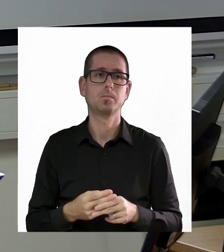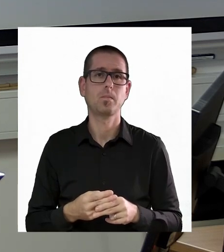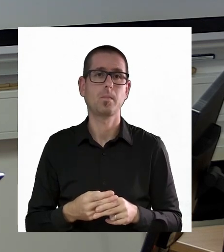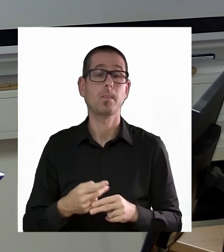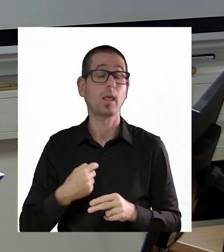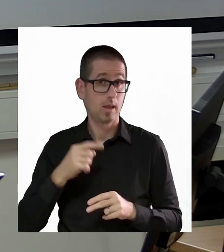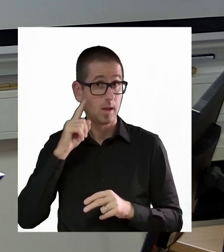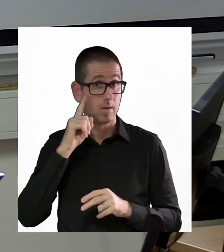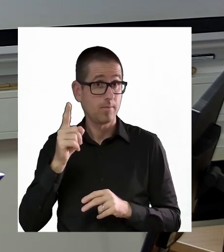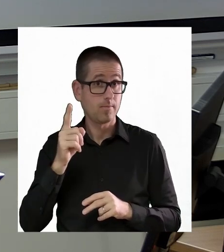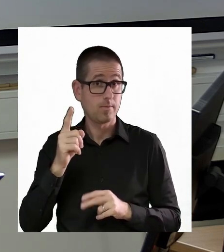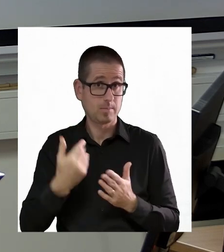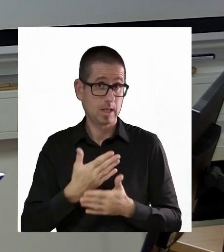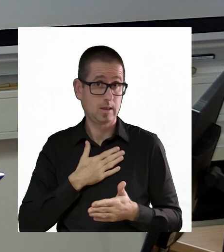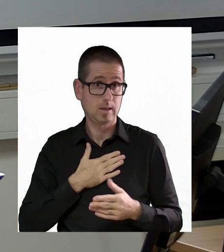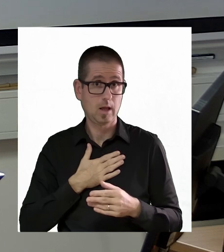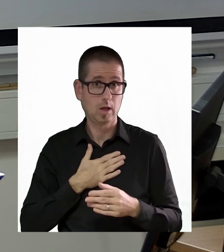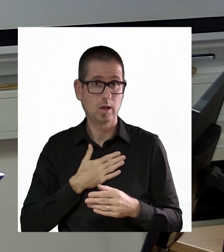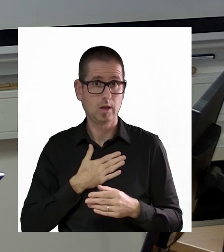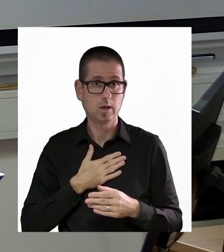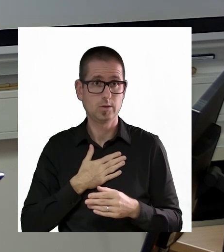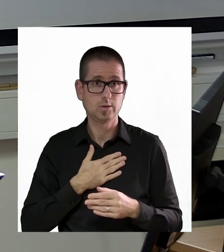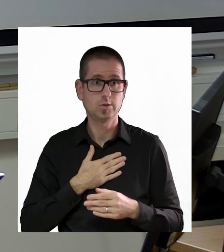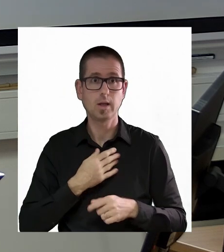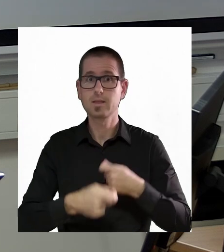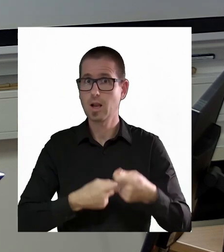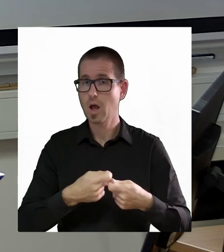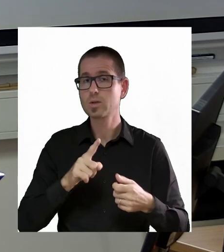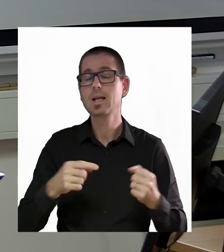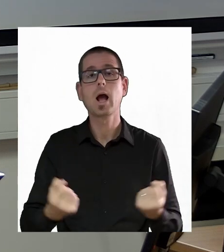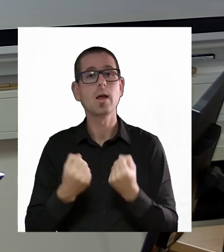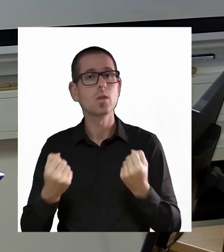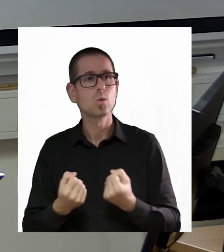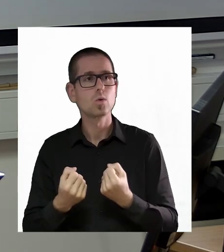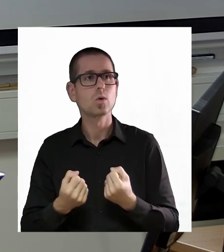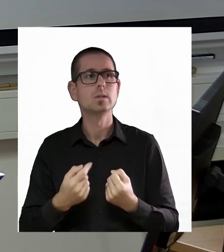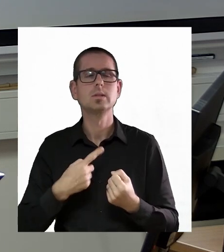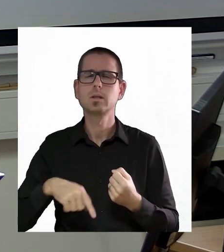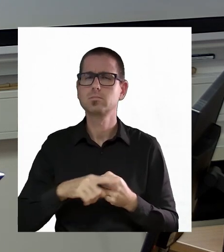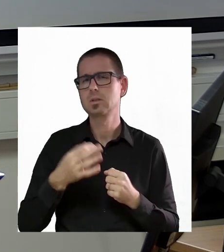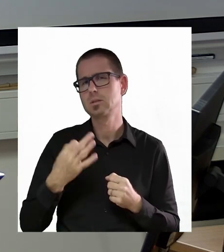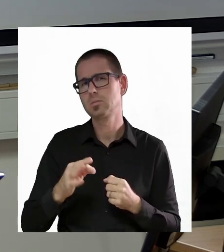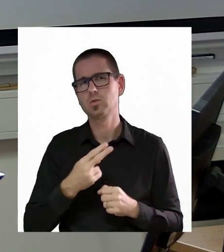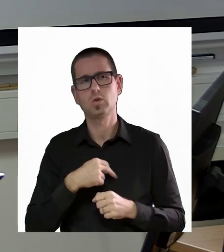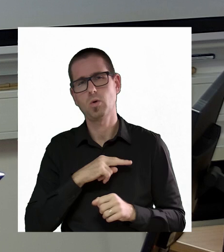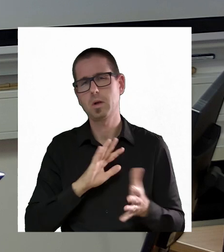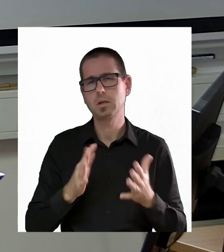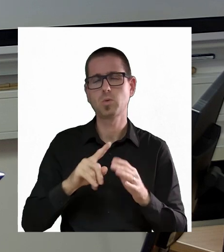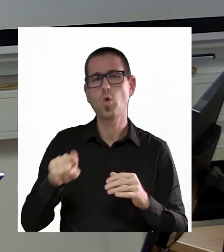know for our workshops and activities we typically had around 15 people